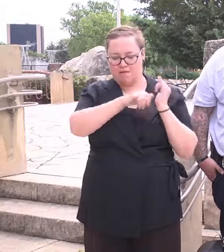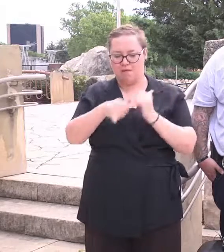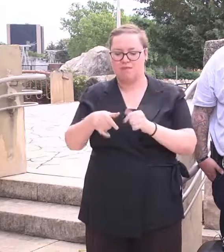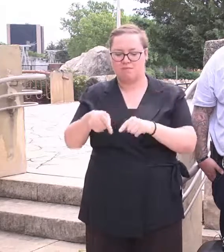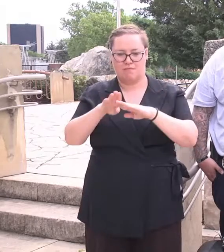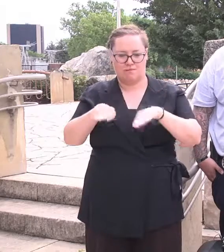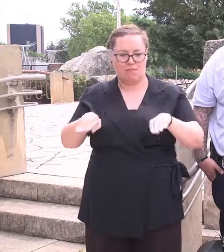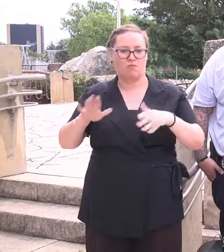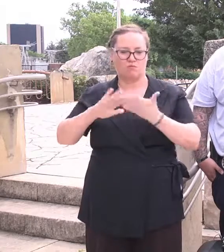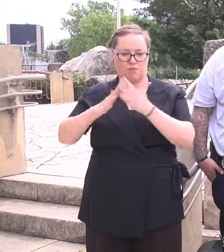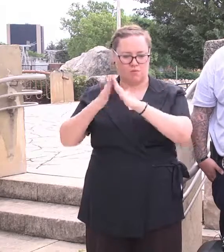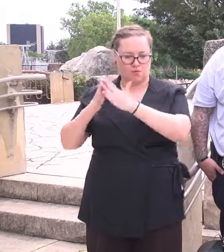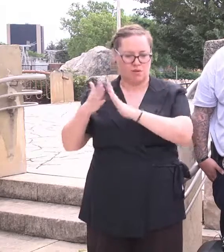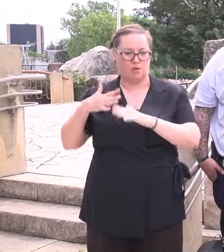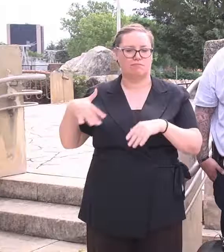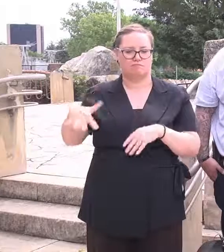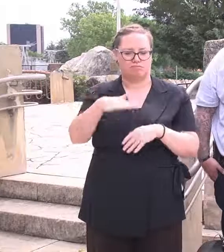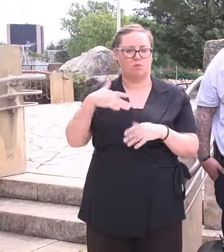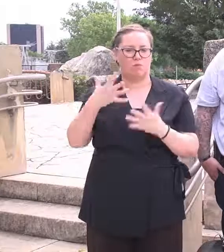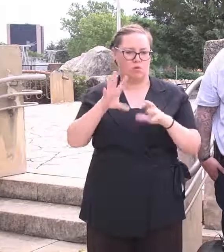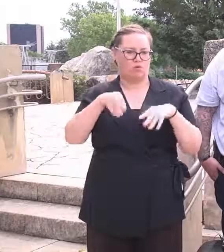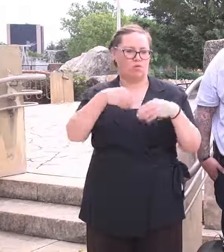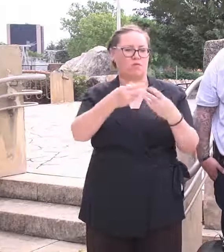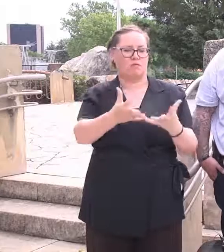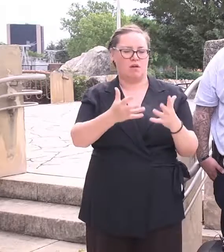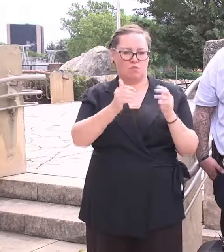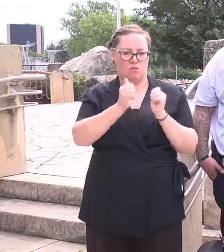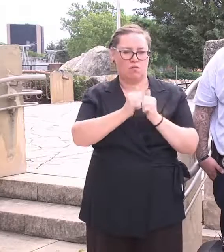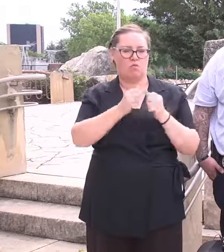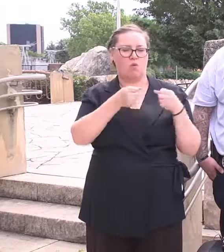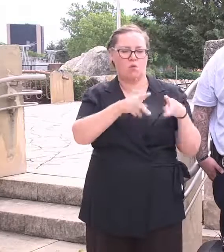and then uh we want to be able to provide them with that you know opport Unity to kind of see